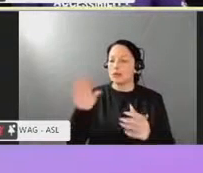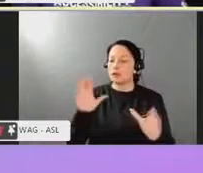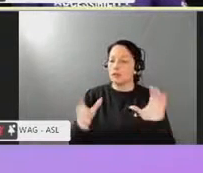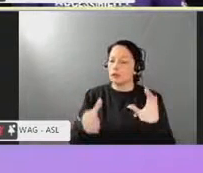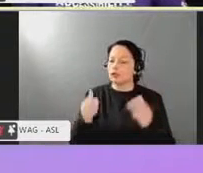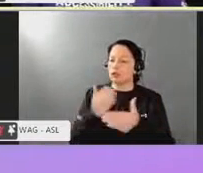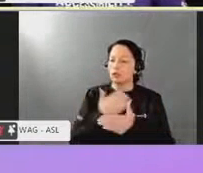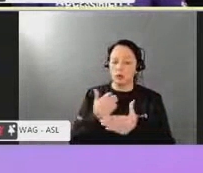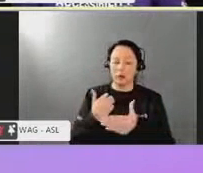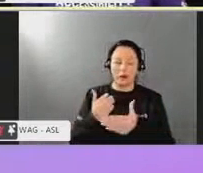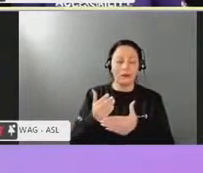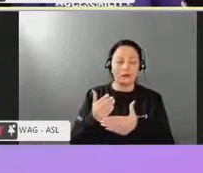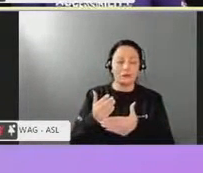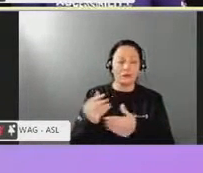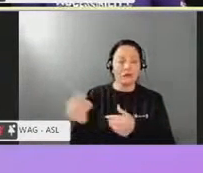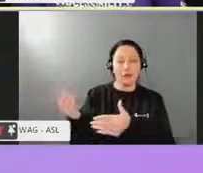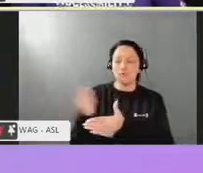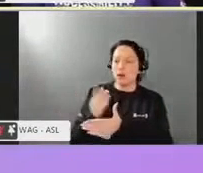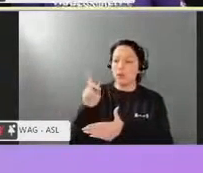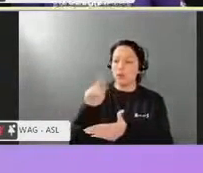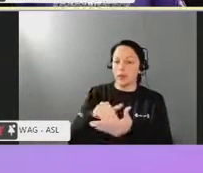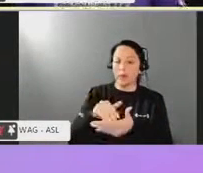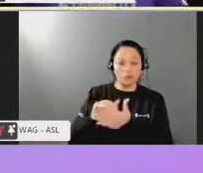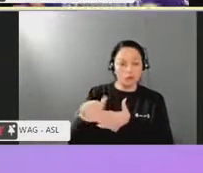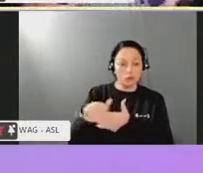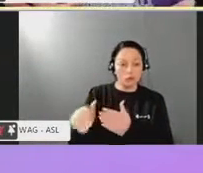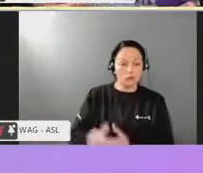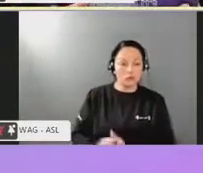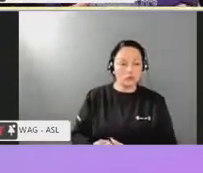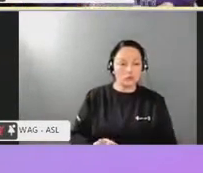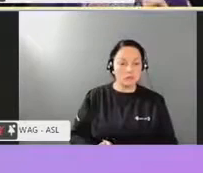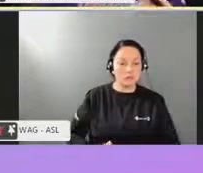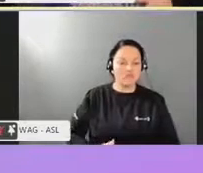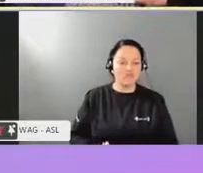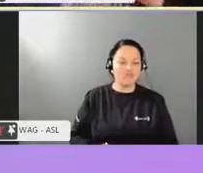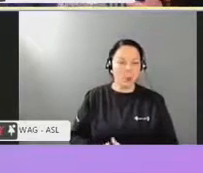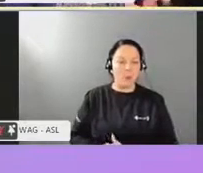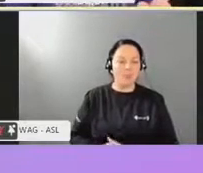calculator , and I put in my 1000 people